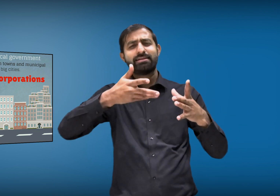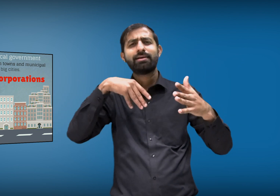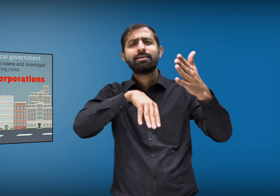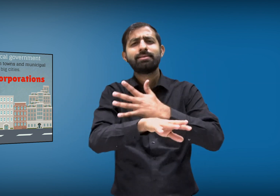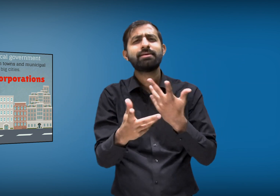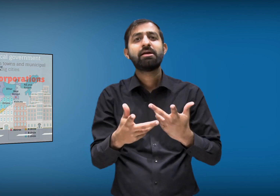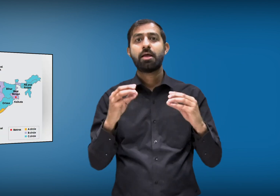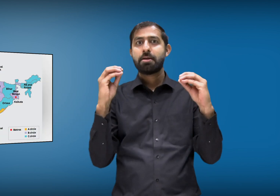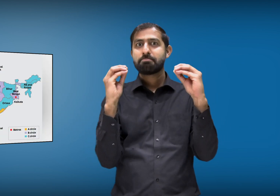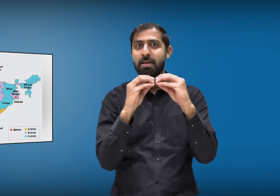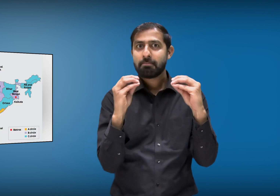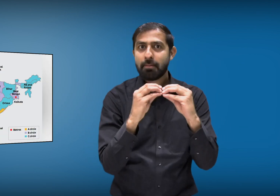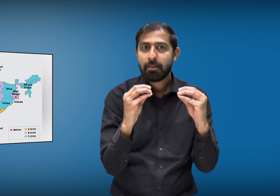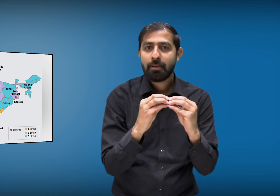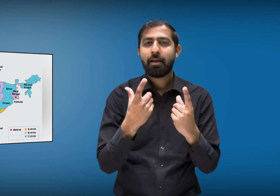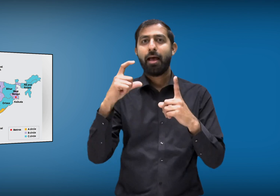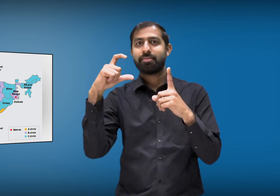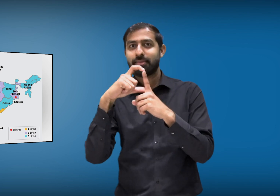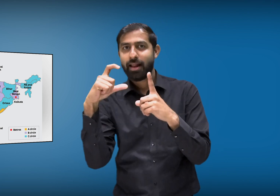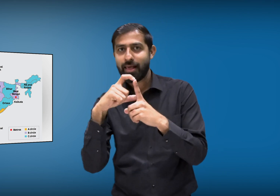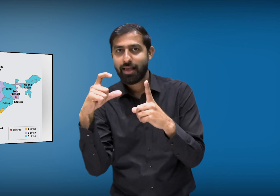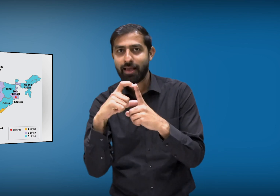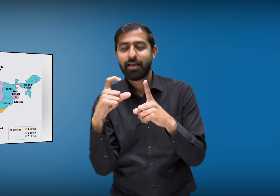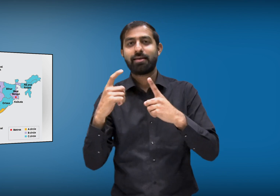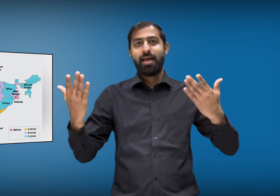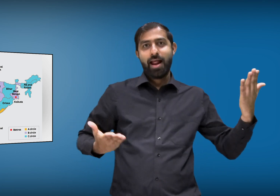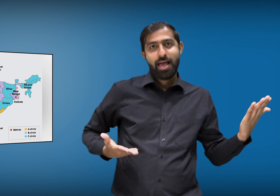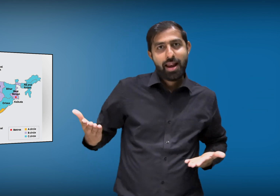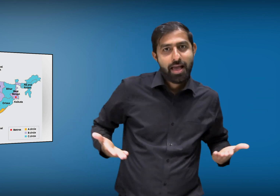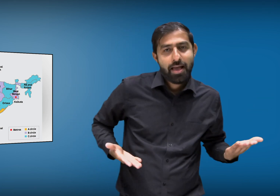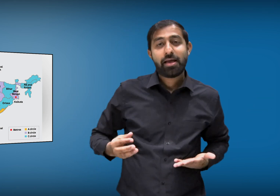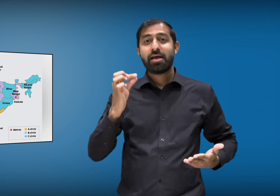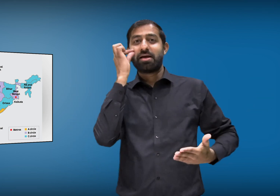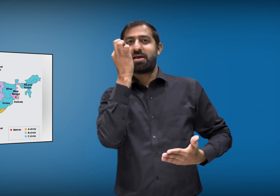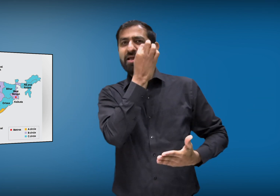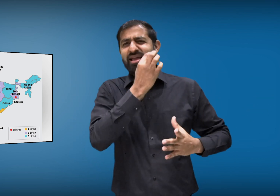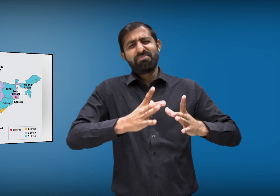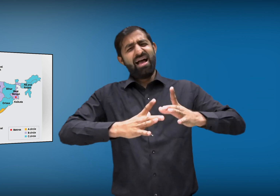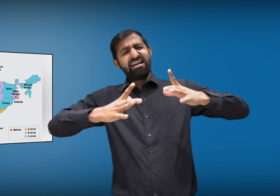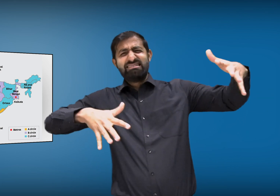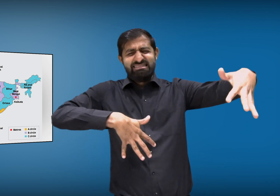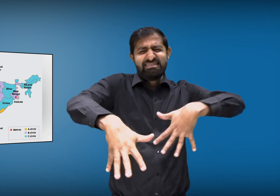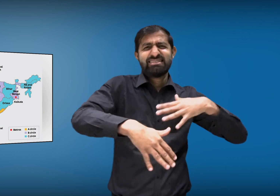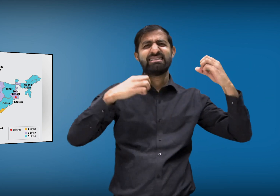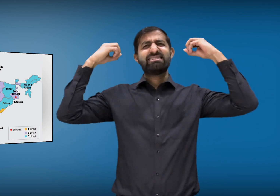like Bombay, Delhi, Kolkata, Chennai are huge